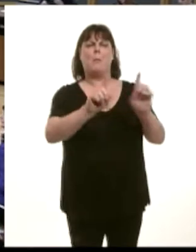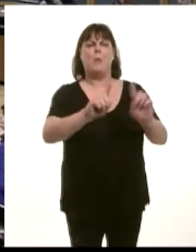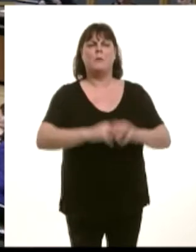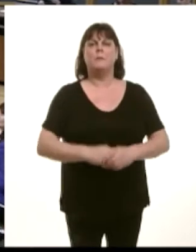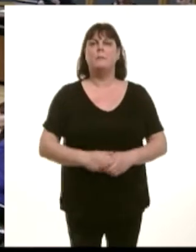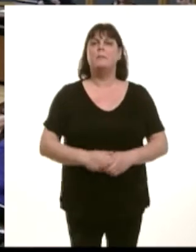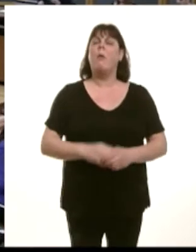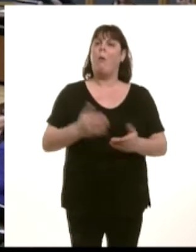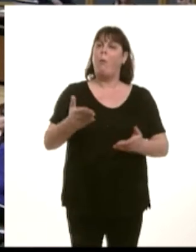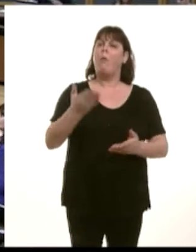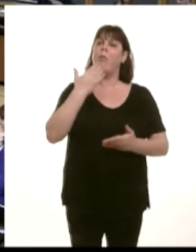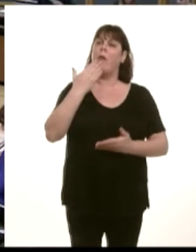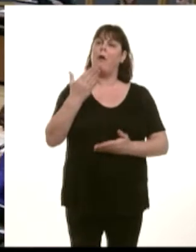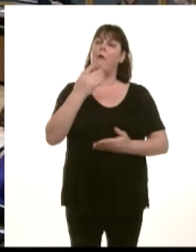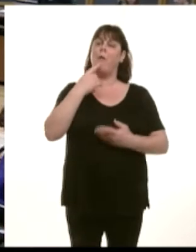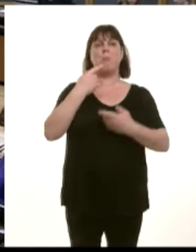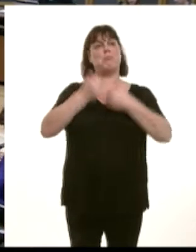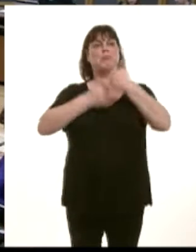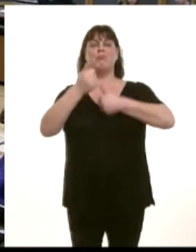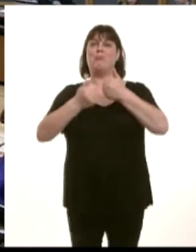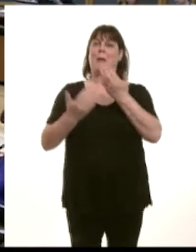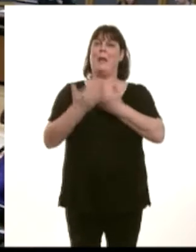good wishes, and reciprocate them, of course, and to all Members in the Chamber?